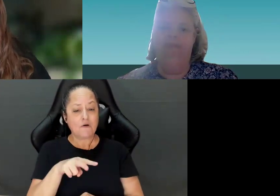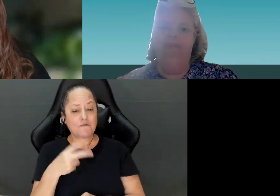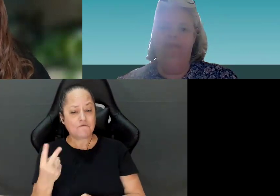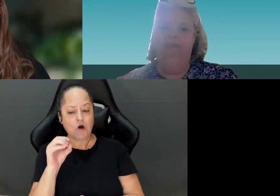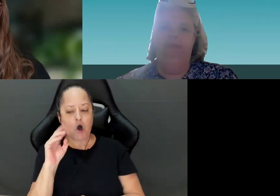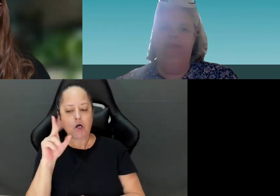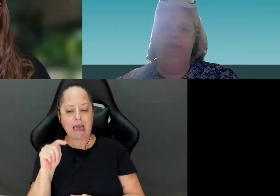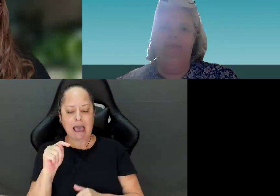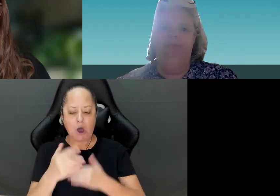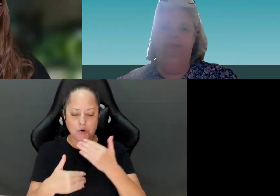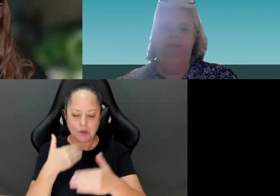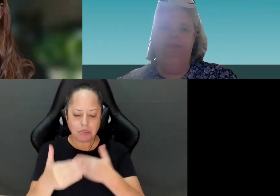at various stages.